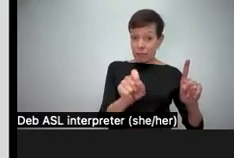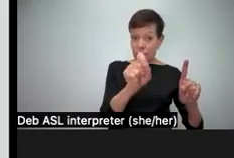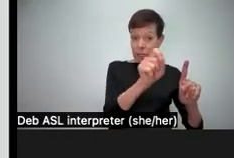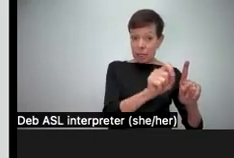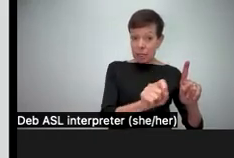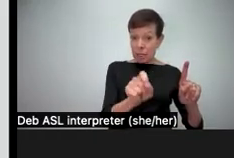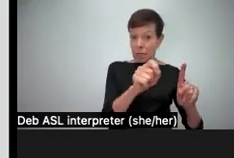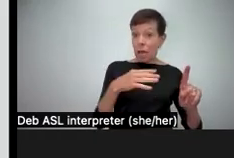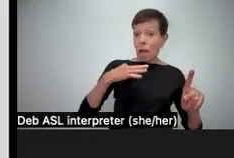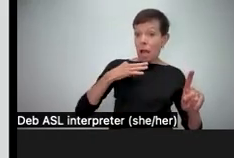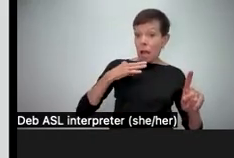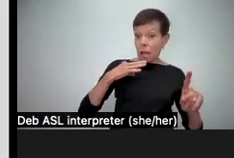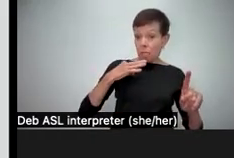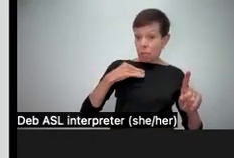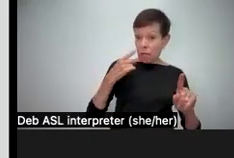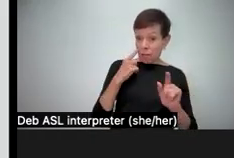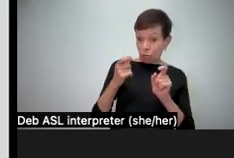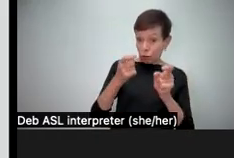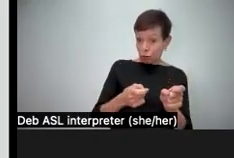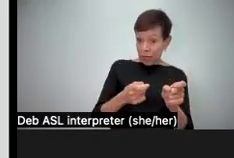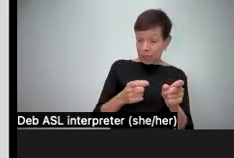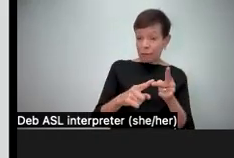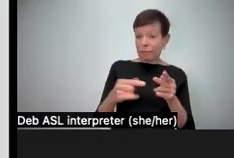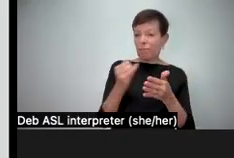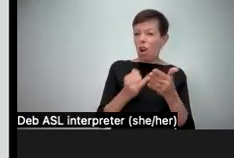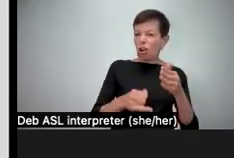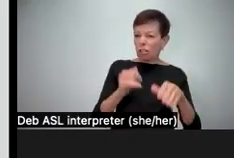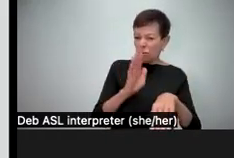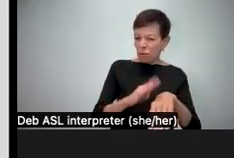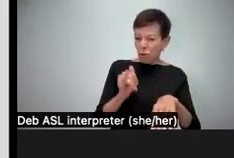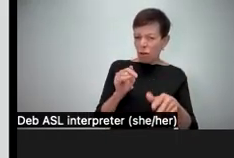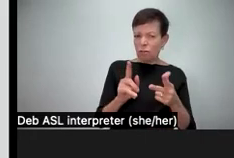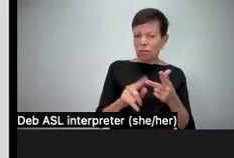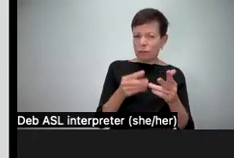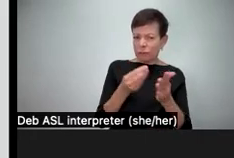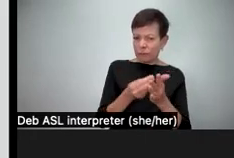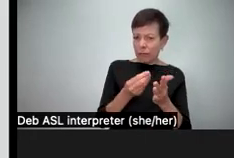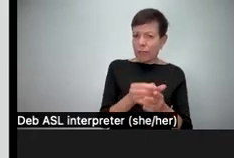artists calls and funding circled in red there, if you click on that, it'll bring you to this page